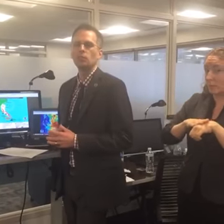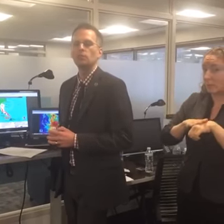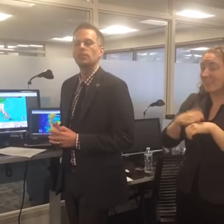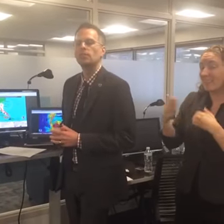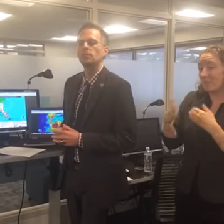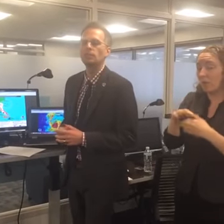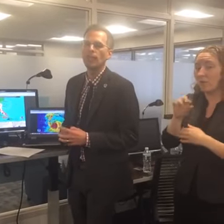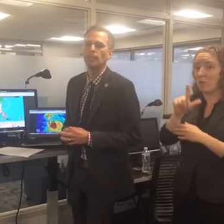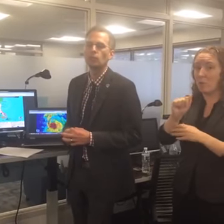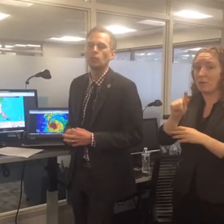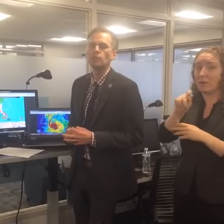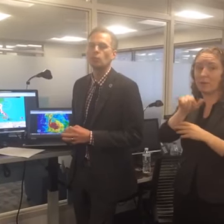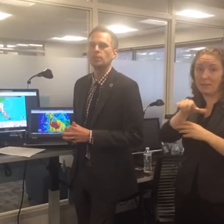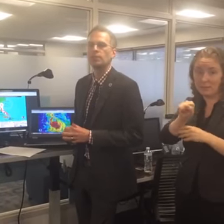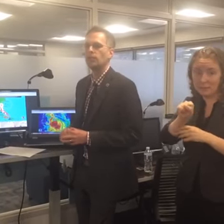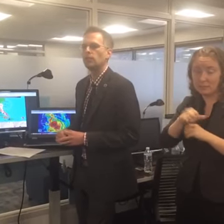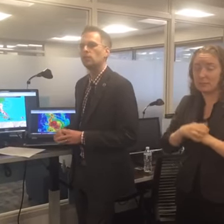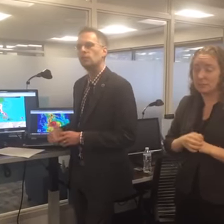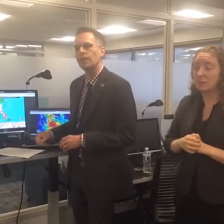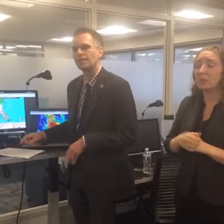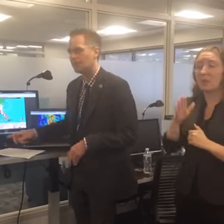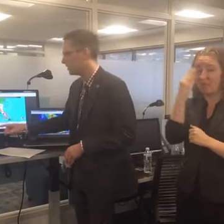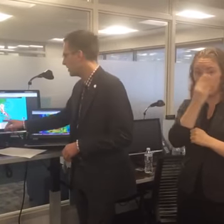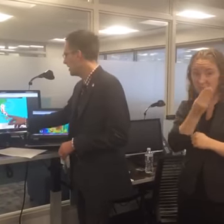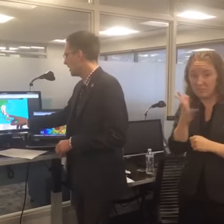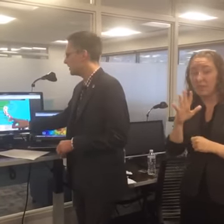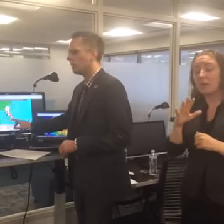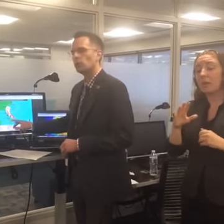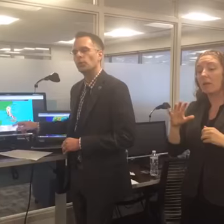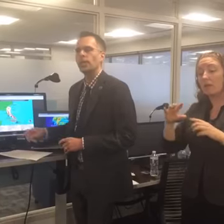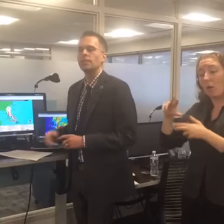storm system is making its way toward the Southeastern United States is that a hurricane